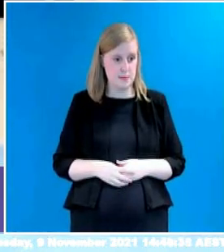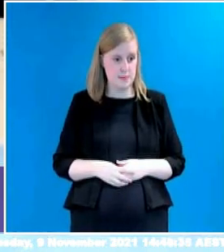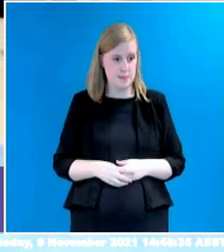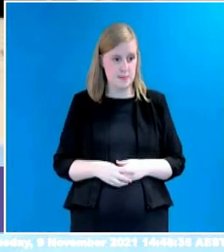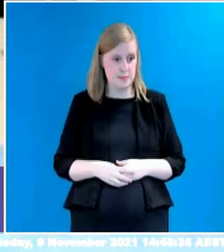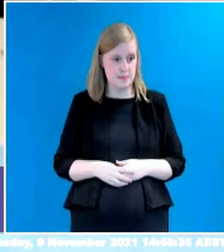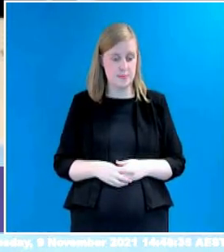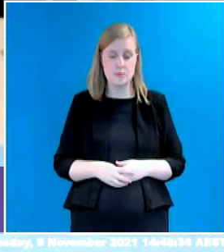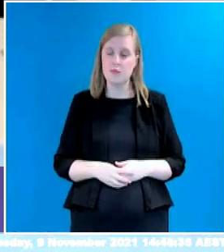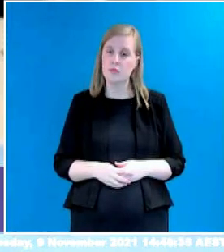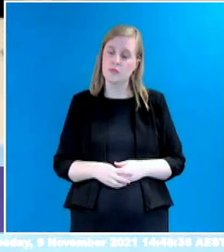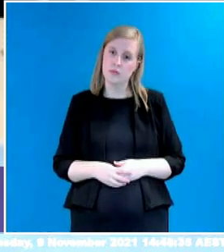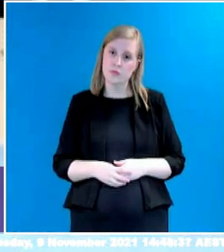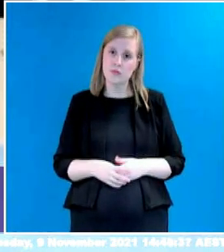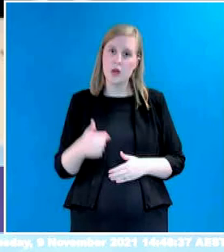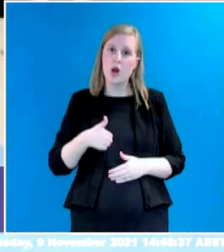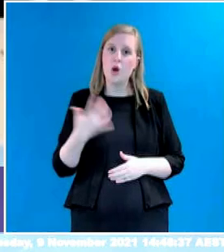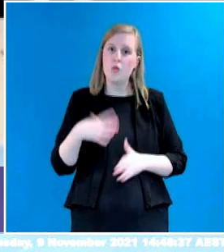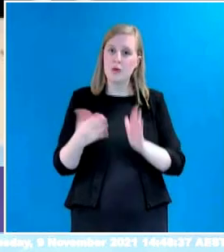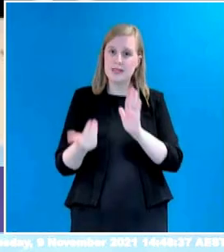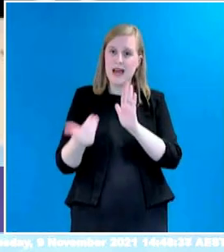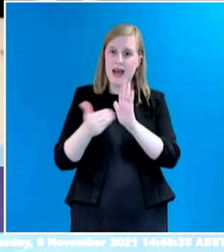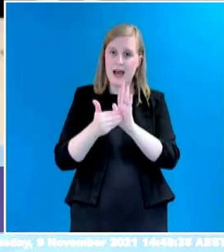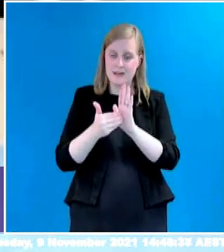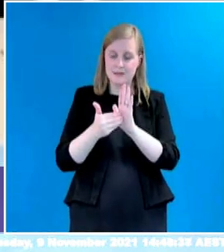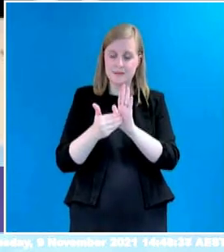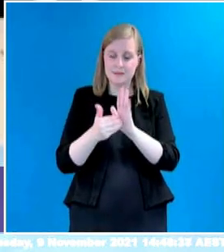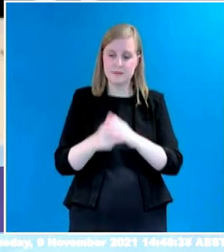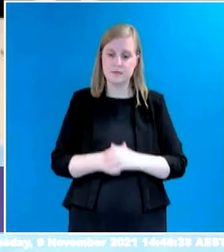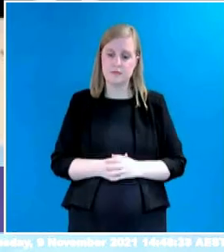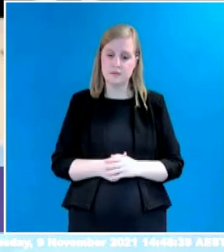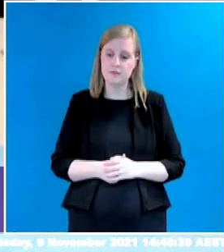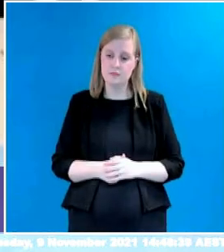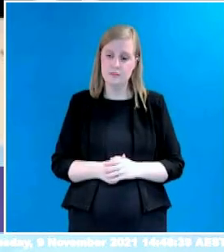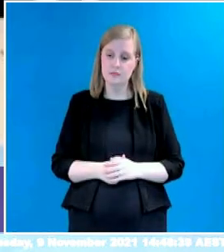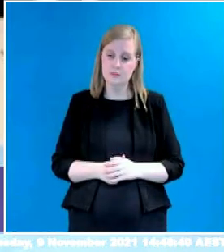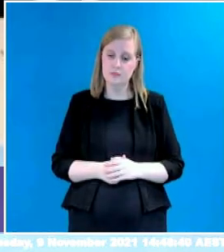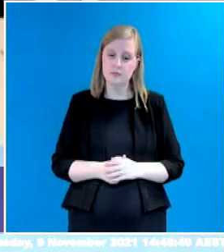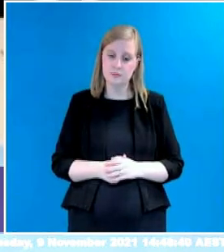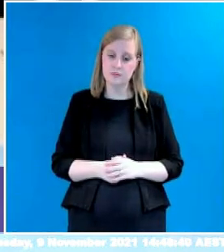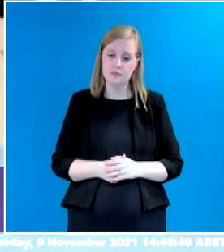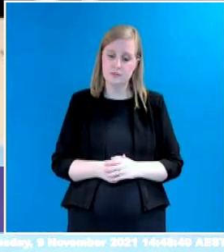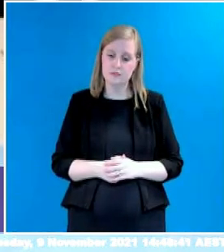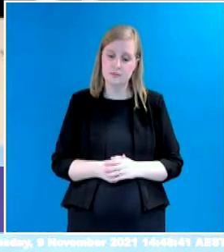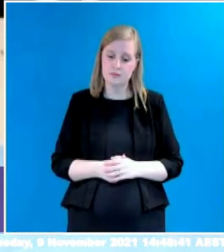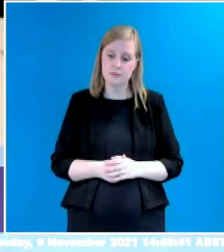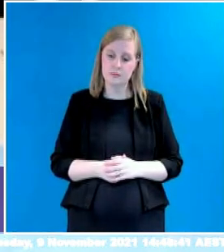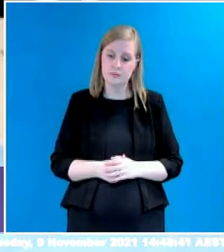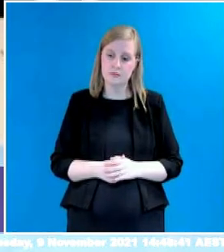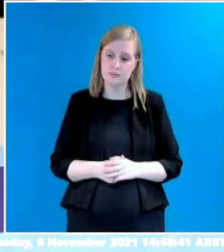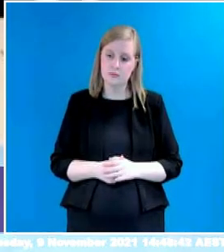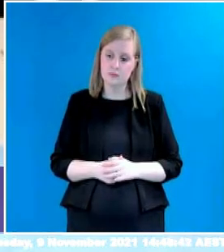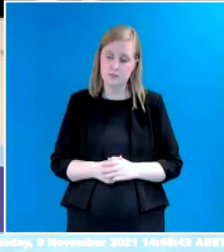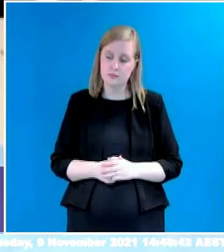I was just going to add that the CRPD does also have some